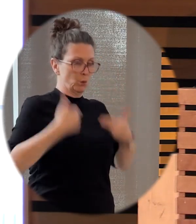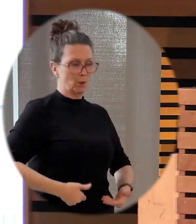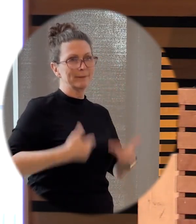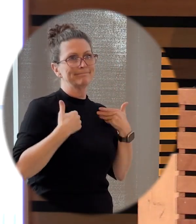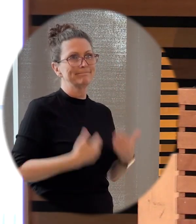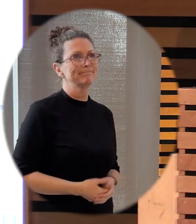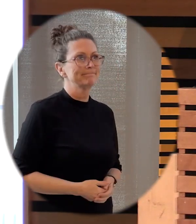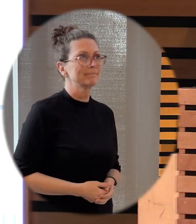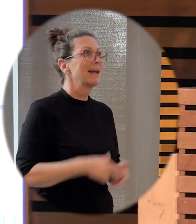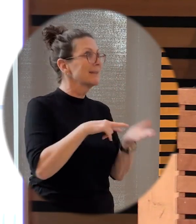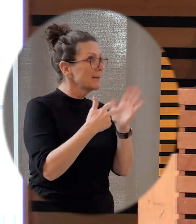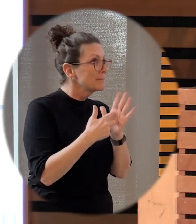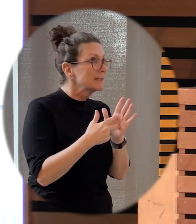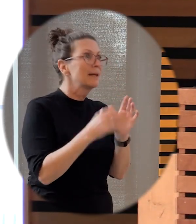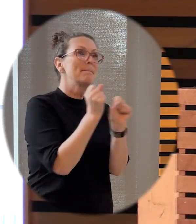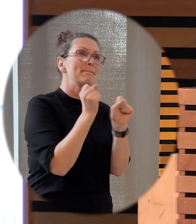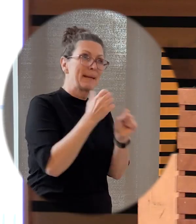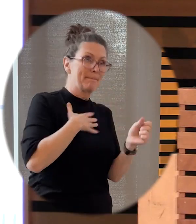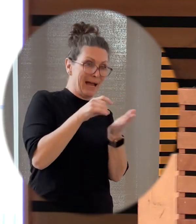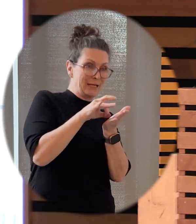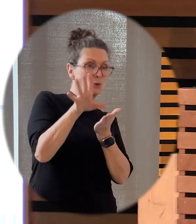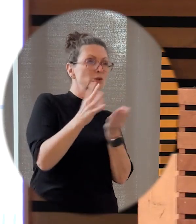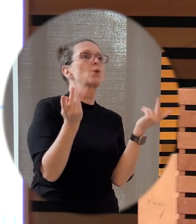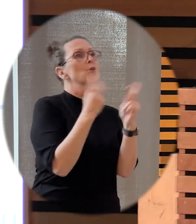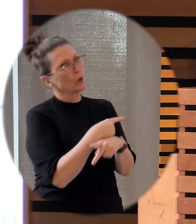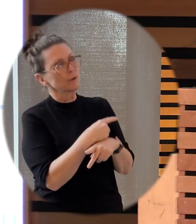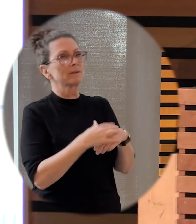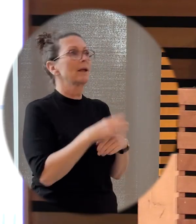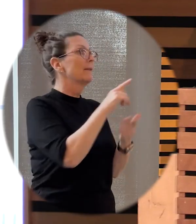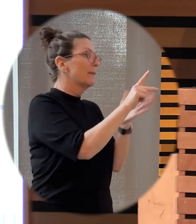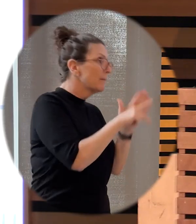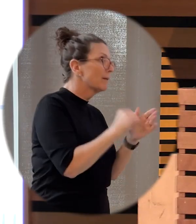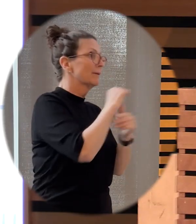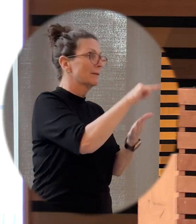then replicates the very exclusion that the laws and policies are seeking to address in the first